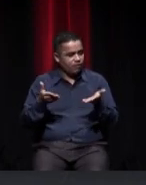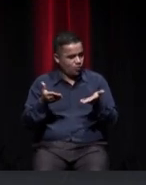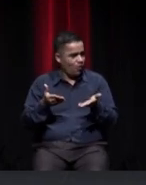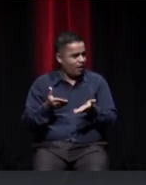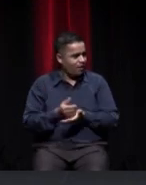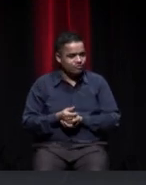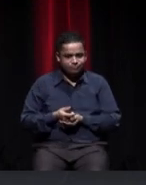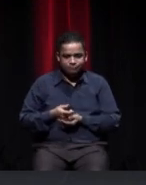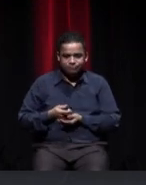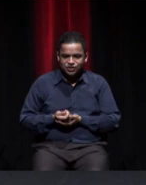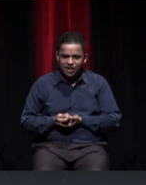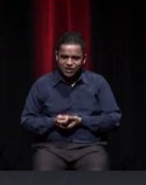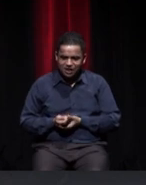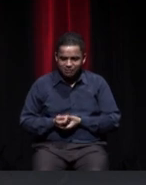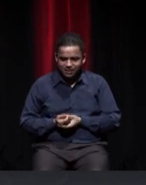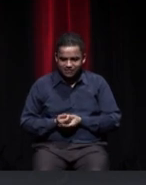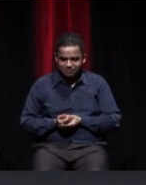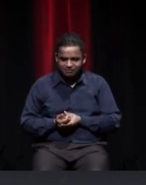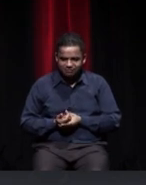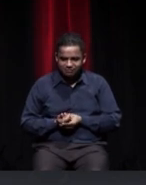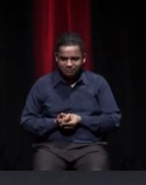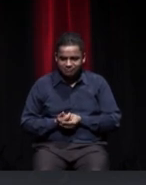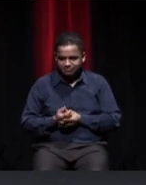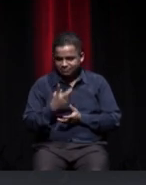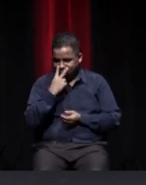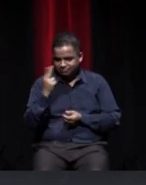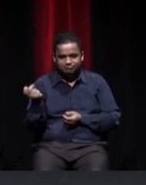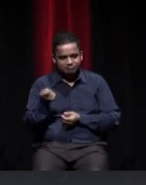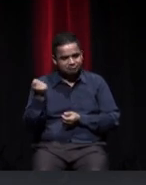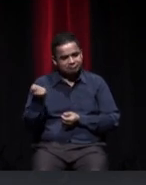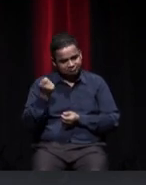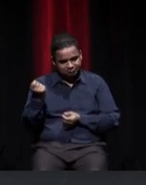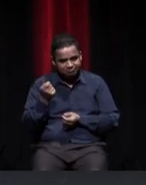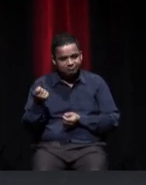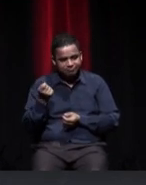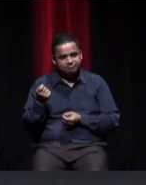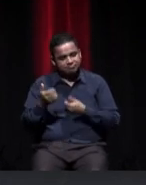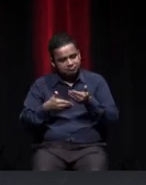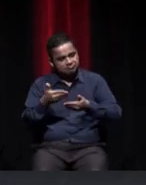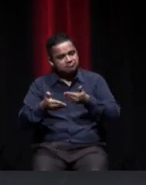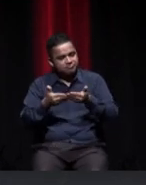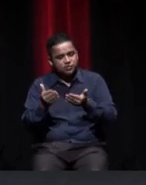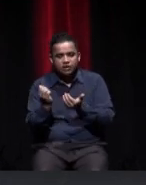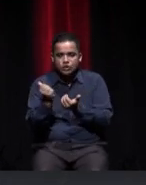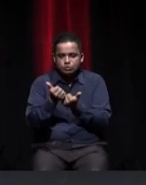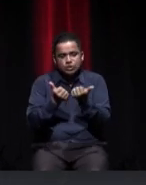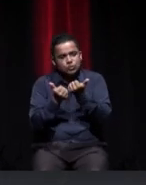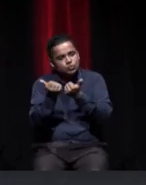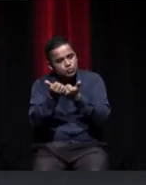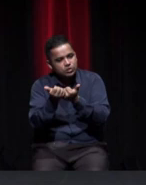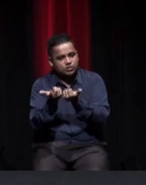that purely mechanical repetition, is being replaced by robots.